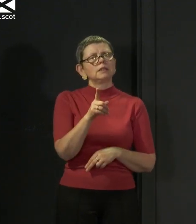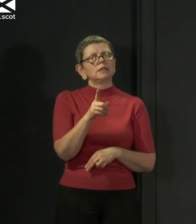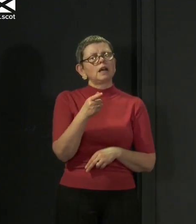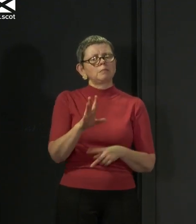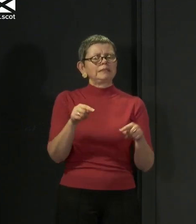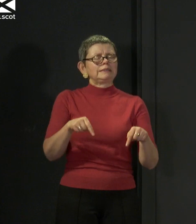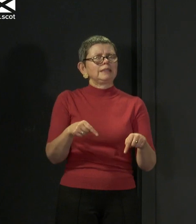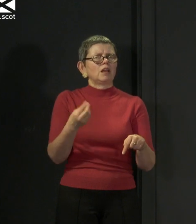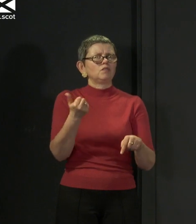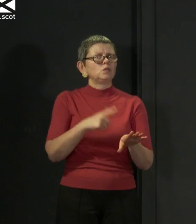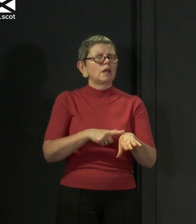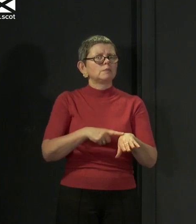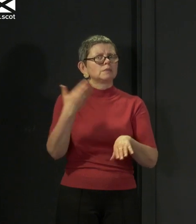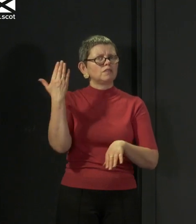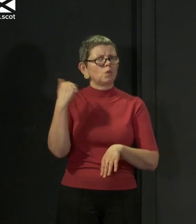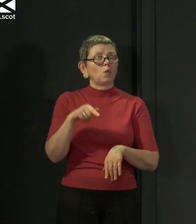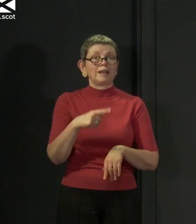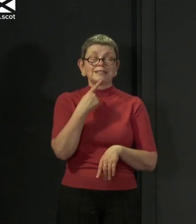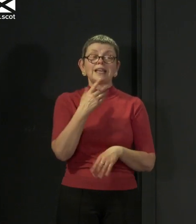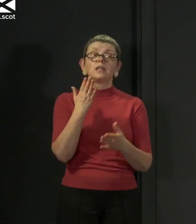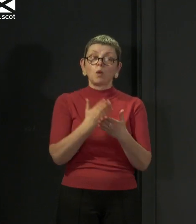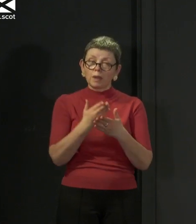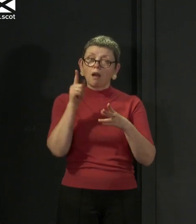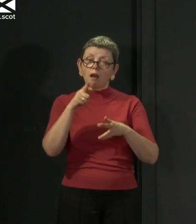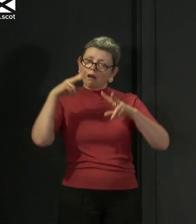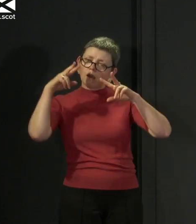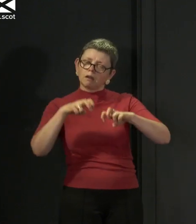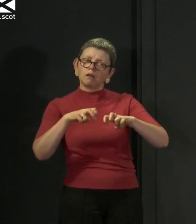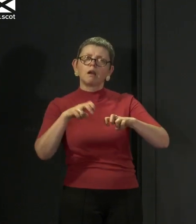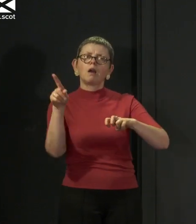last couple of weeks that this is an issue we are looking to see, that we think does